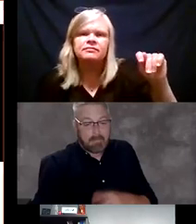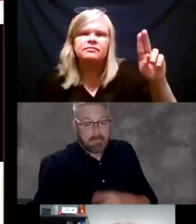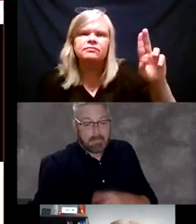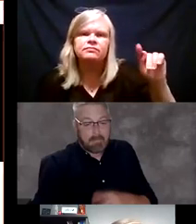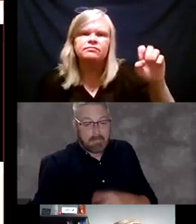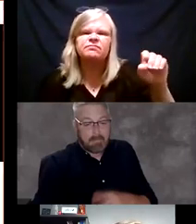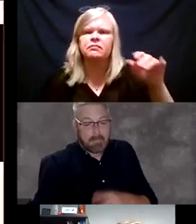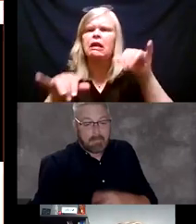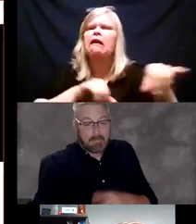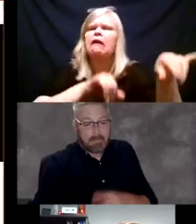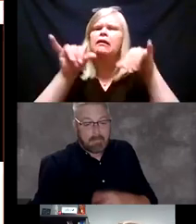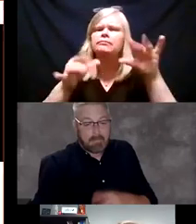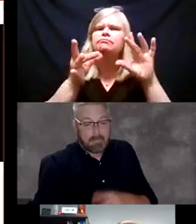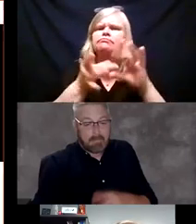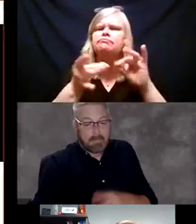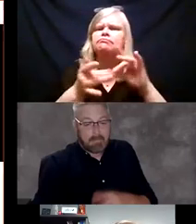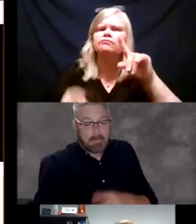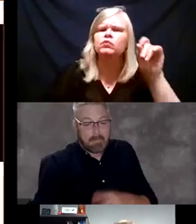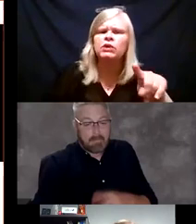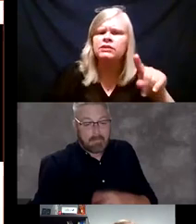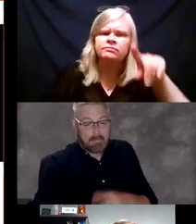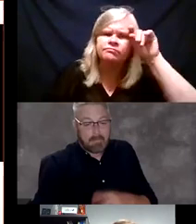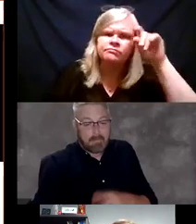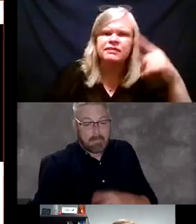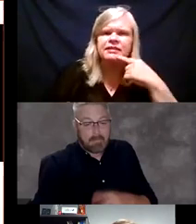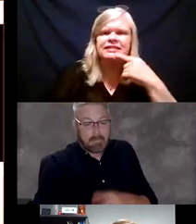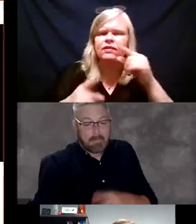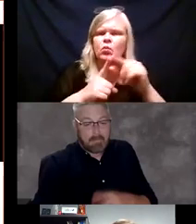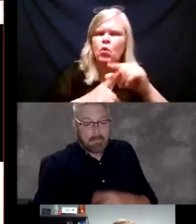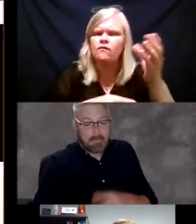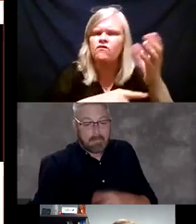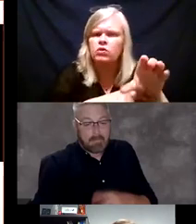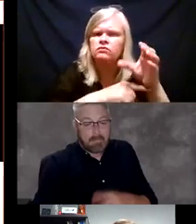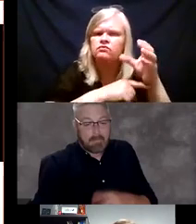BECAUSE IT SAYS IN THERE THE USE OF FORCE A FEW TIMES AND AGAINST